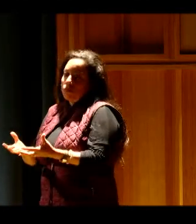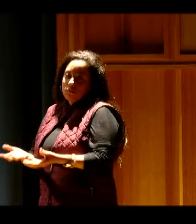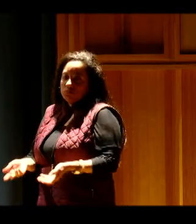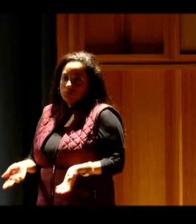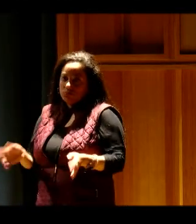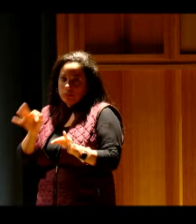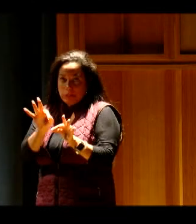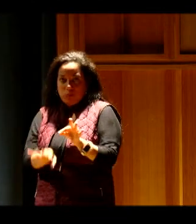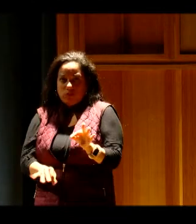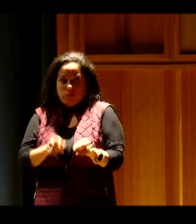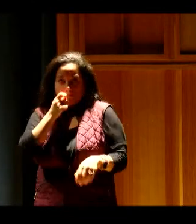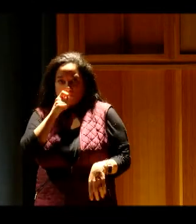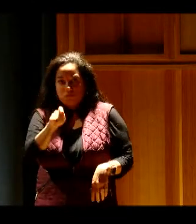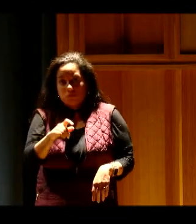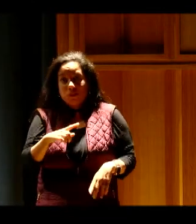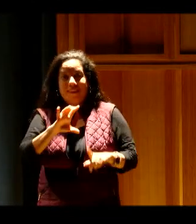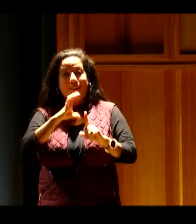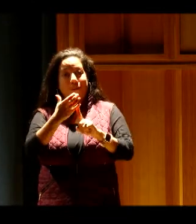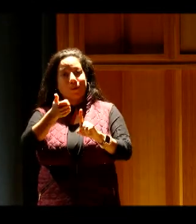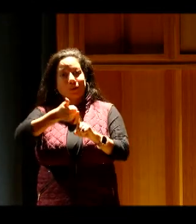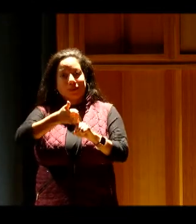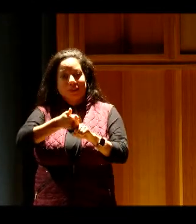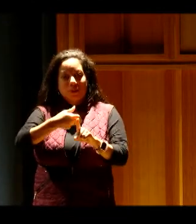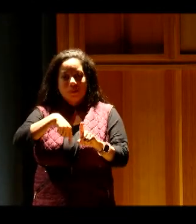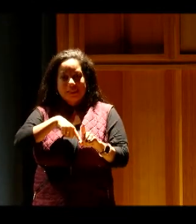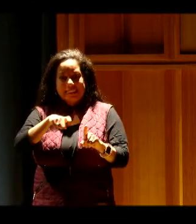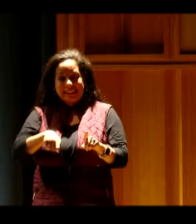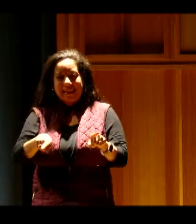But culture we need as a community of practice.